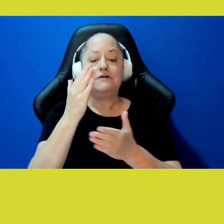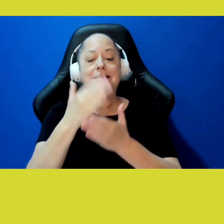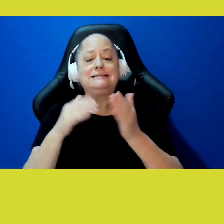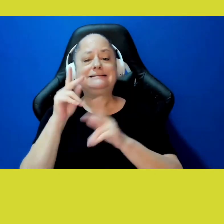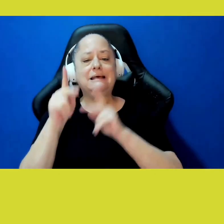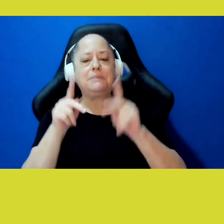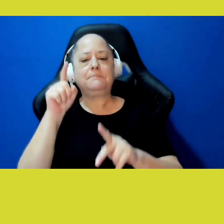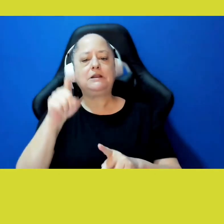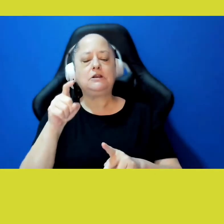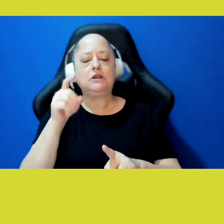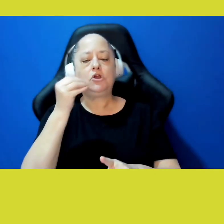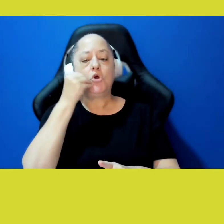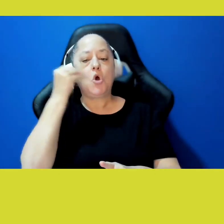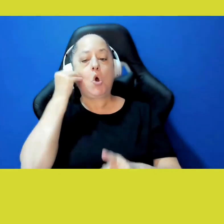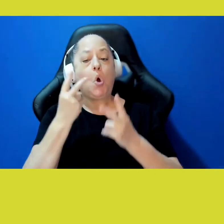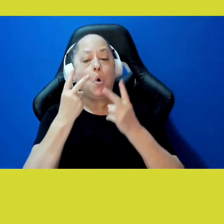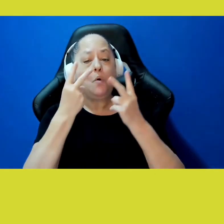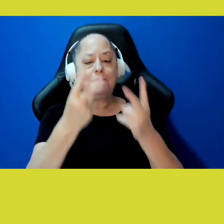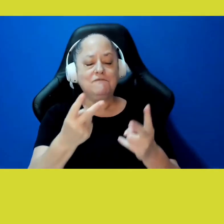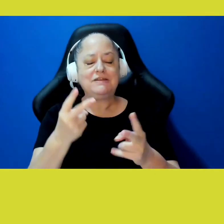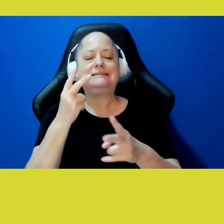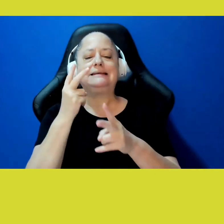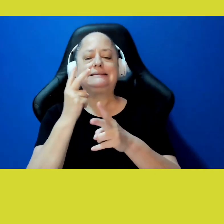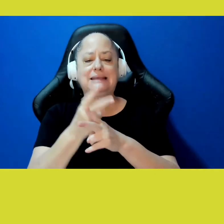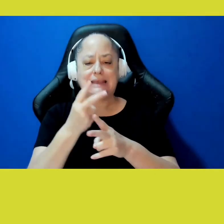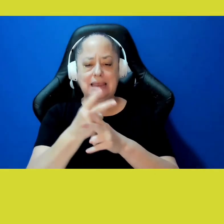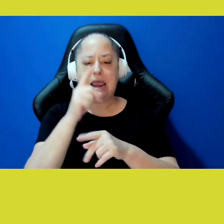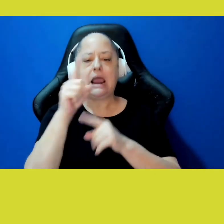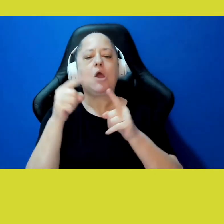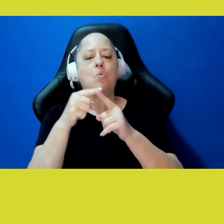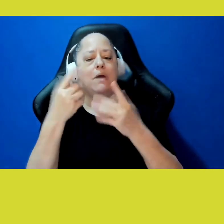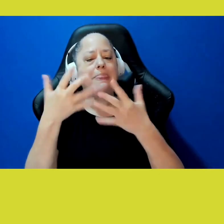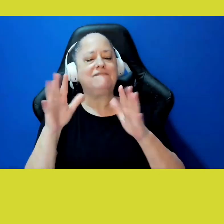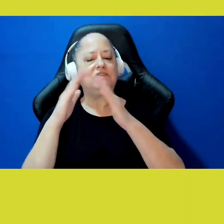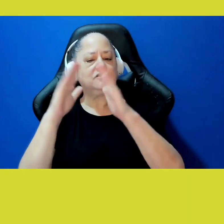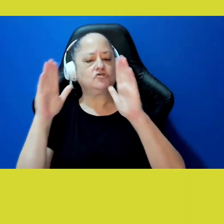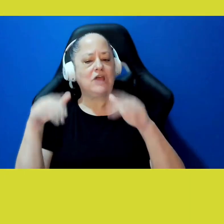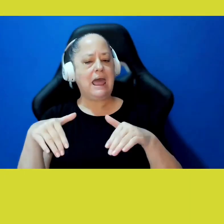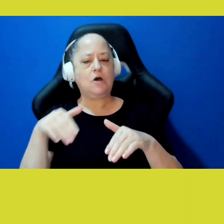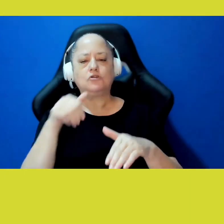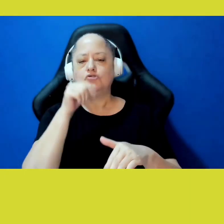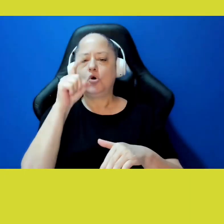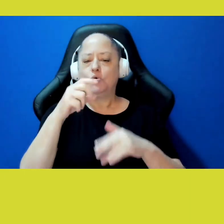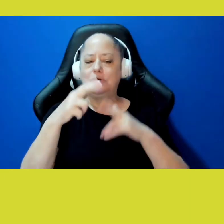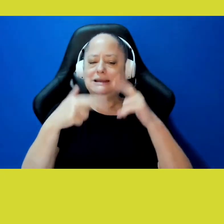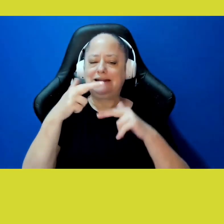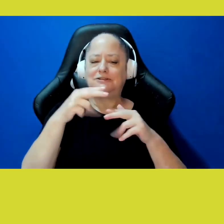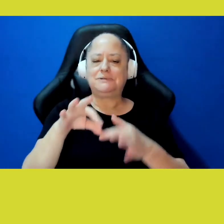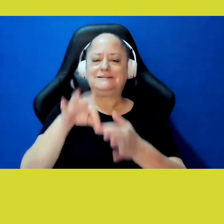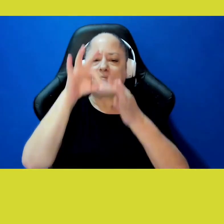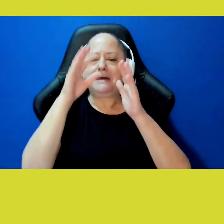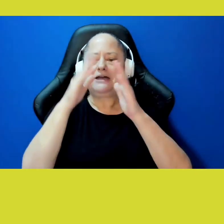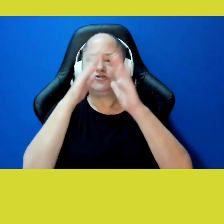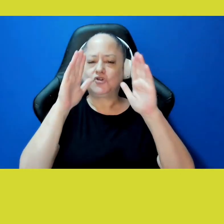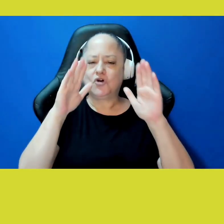home visits and care once they're housed. We don't need to build special housing or this type of housing